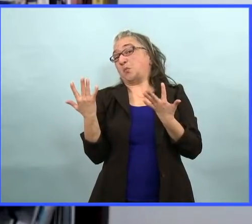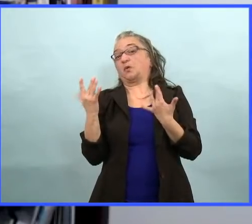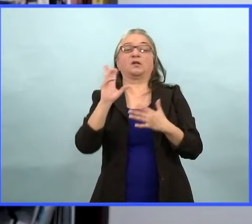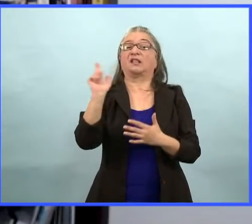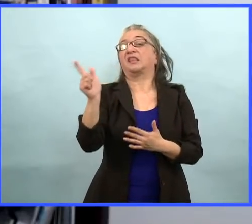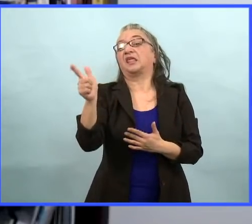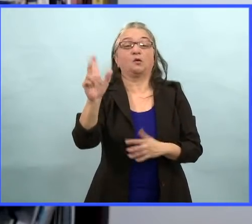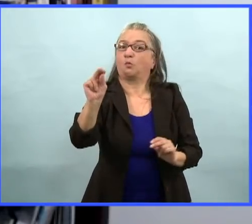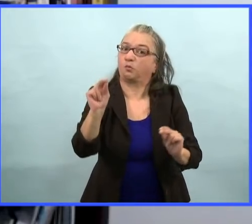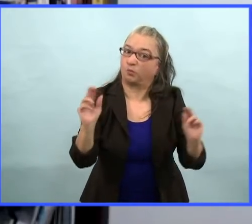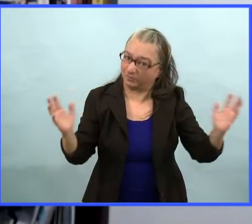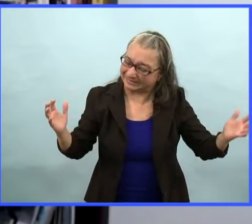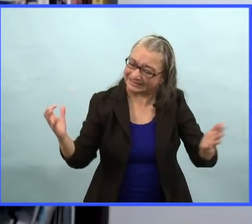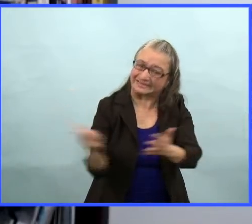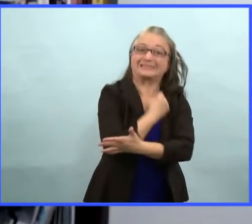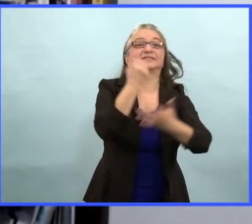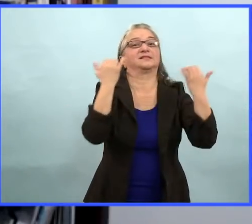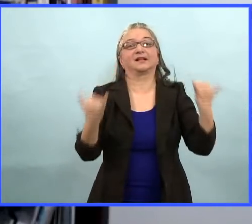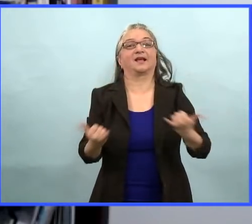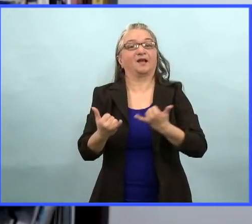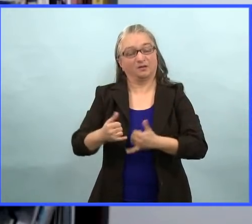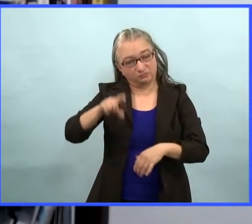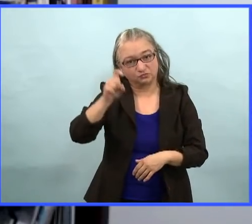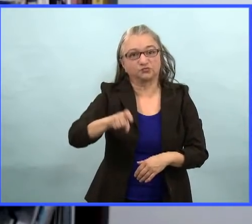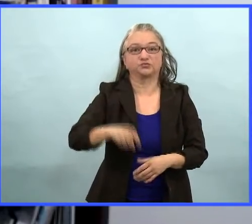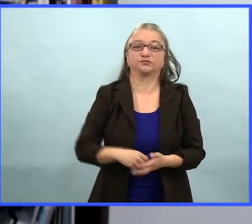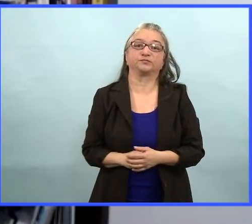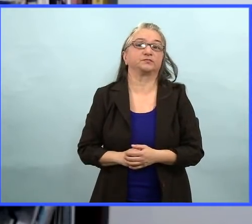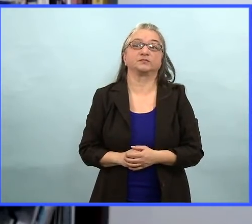visit the website contact your local pharmacist your health care provider